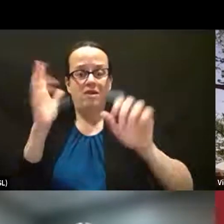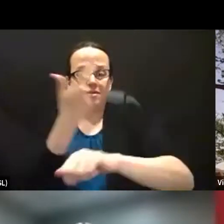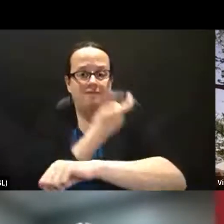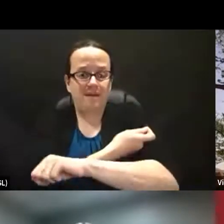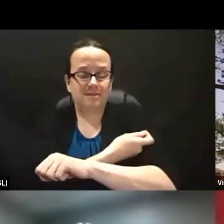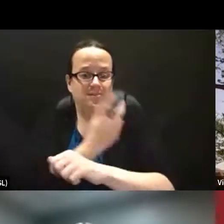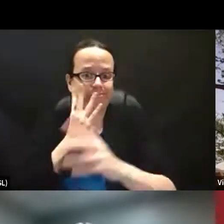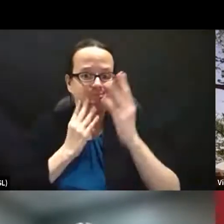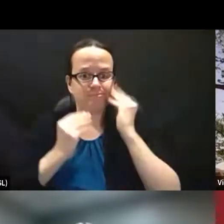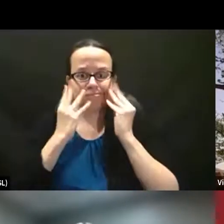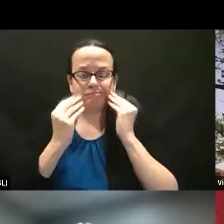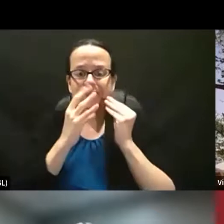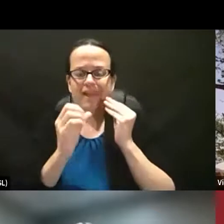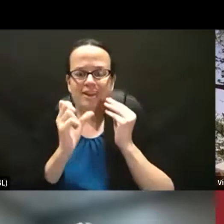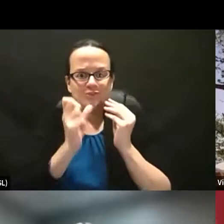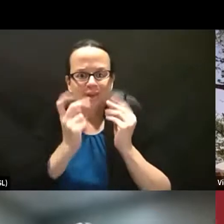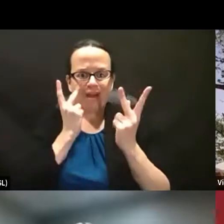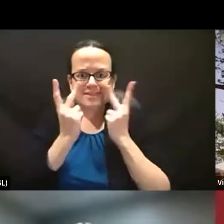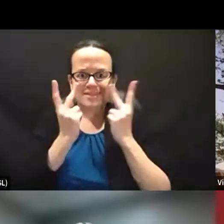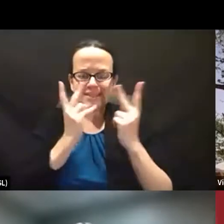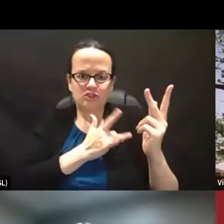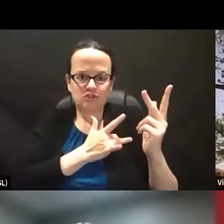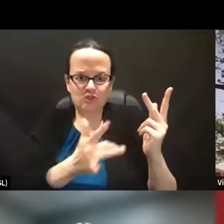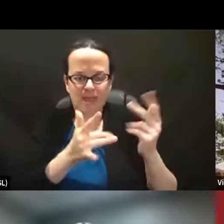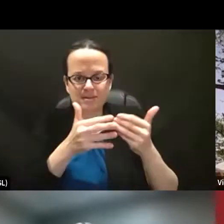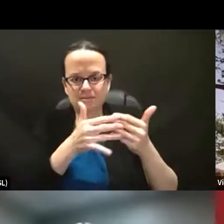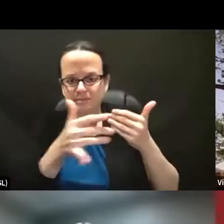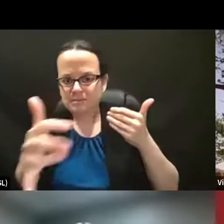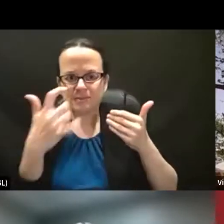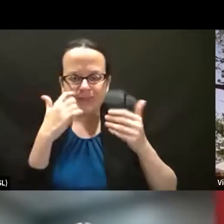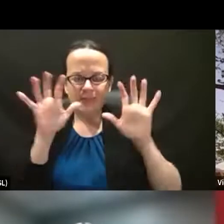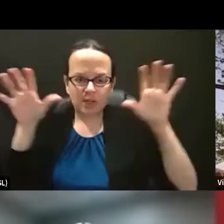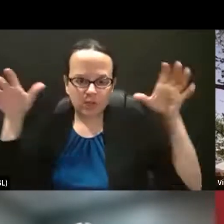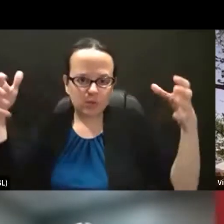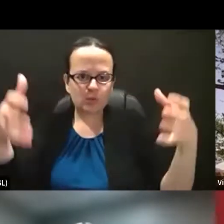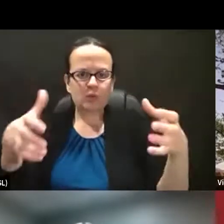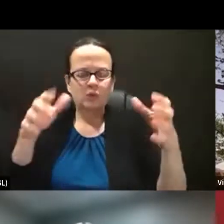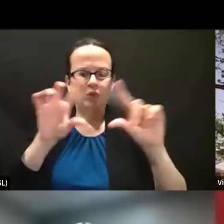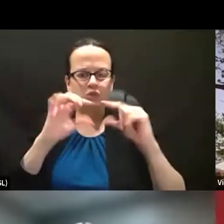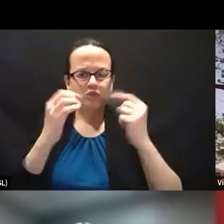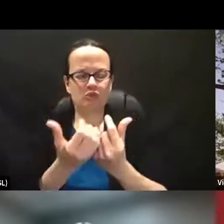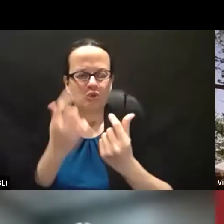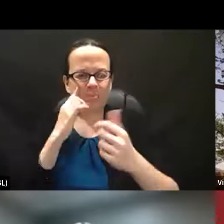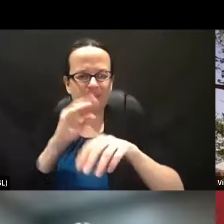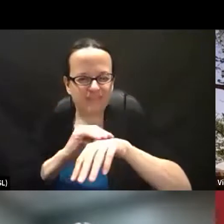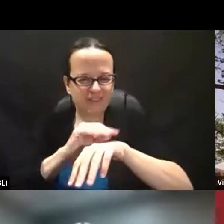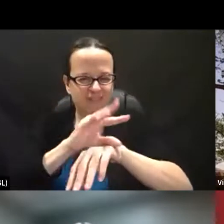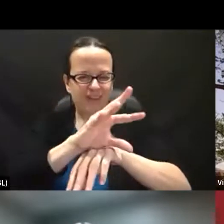Josh Allen (RN): And we're not seeing you know trends in that huge group of significant side effects that should cause us to think.